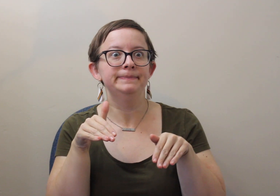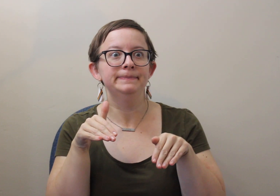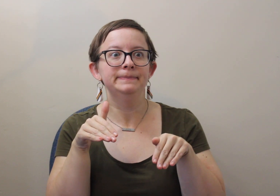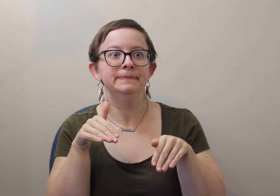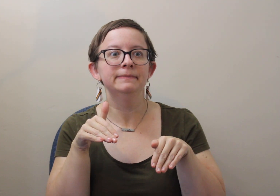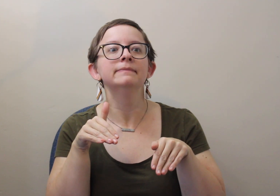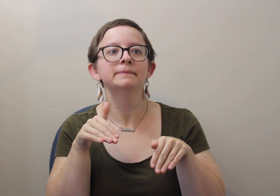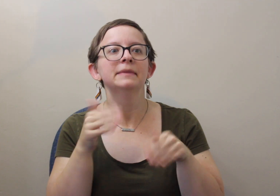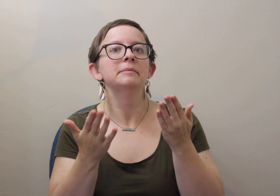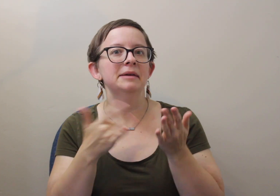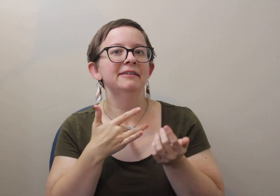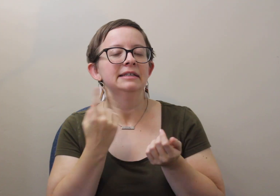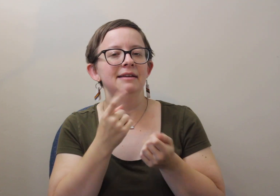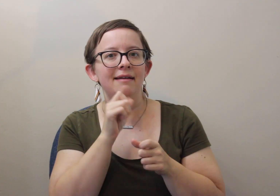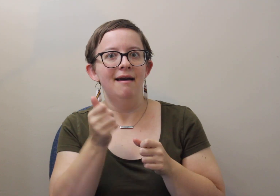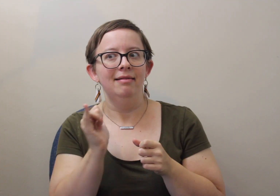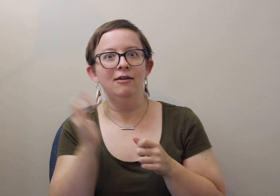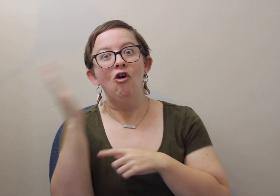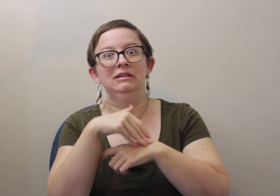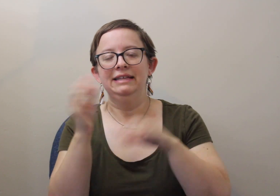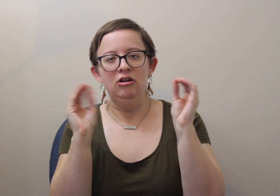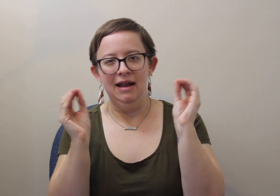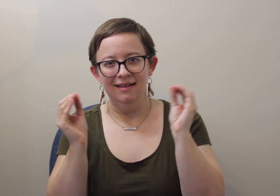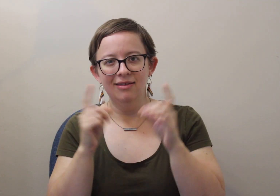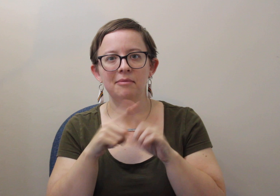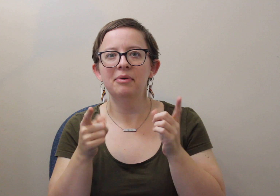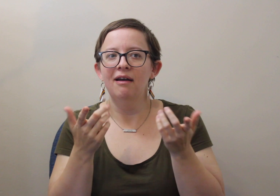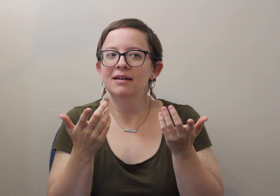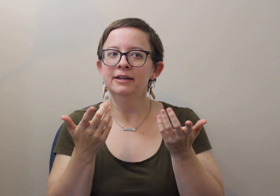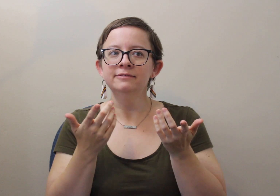Like I'm just sitting still and like really feeling. Like I might feel something. It's not an all-day thing.